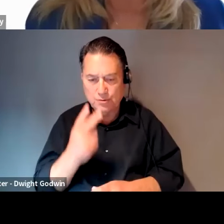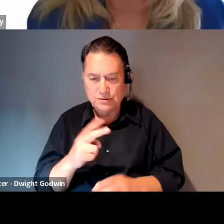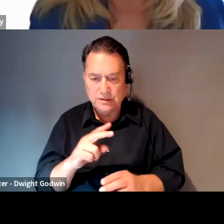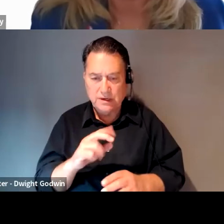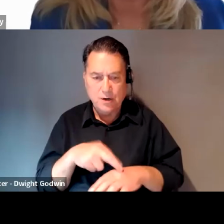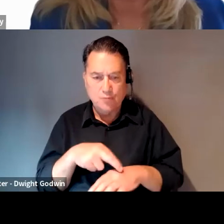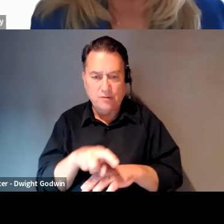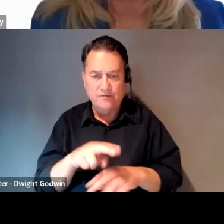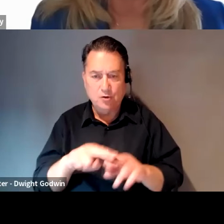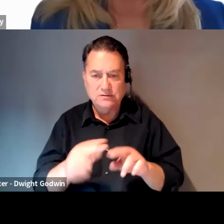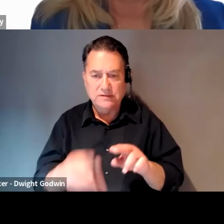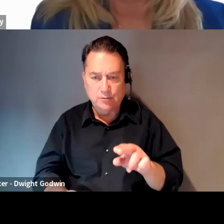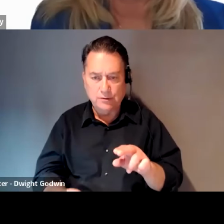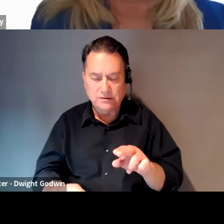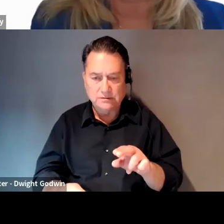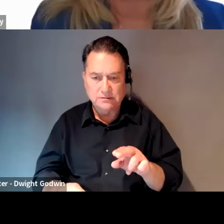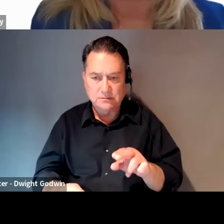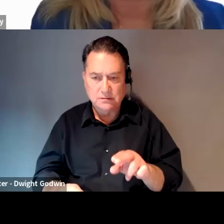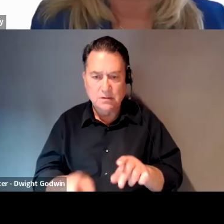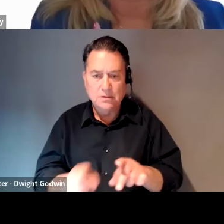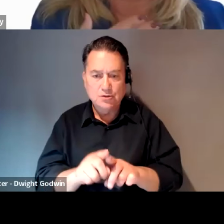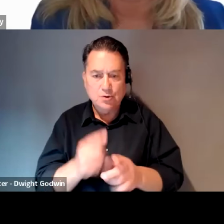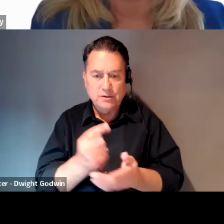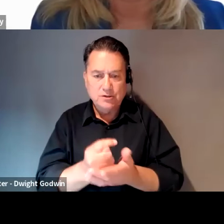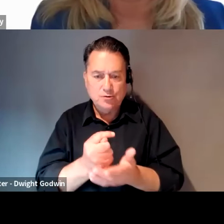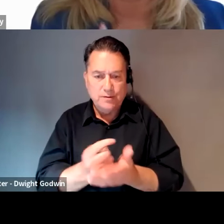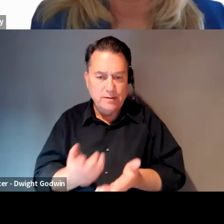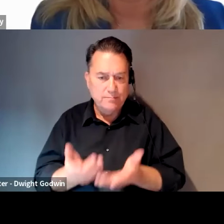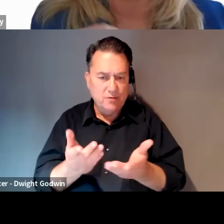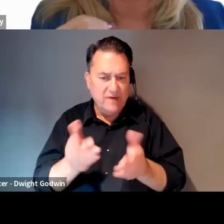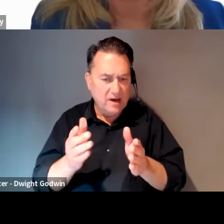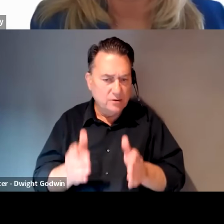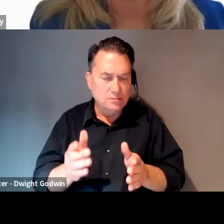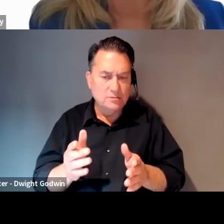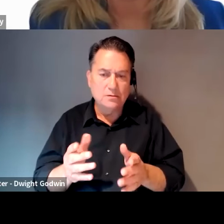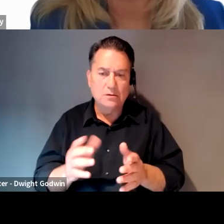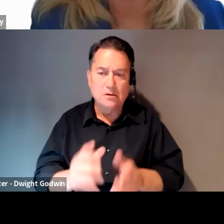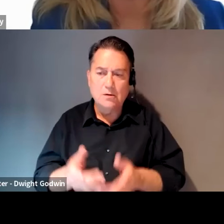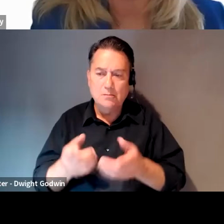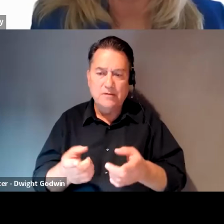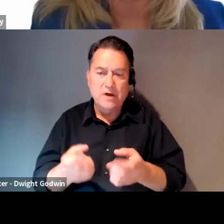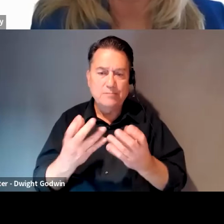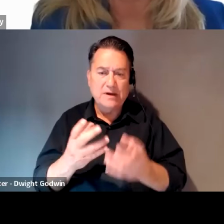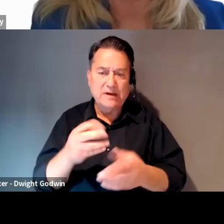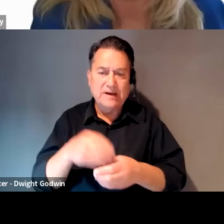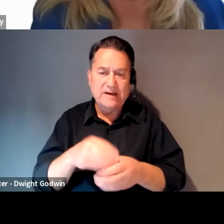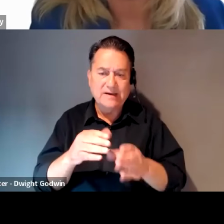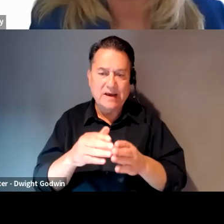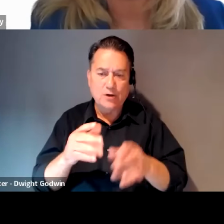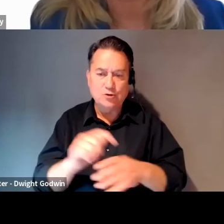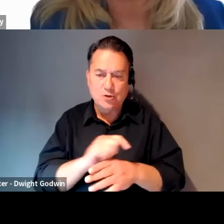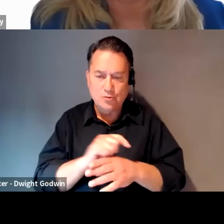So we, as the treatment provider, provide many in-house trainings for brand new social workers